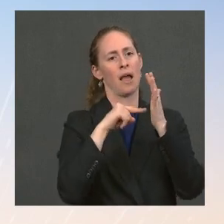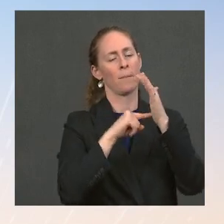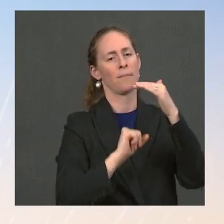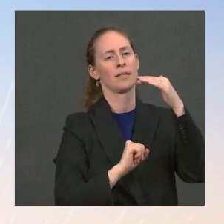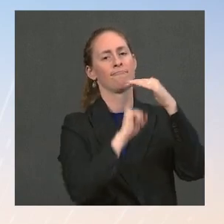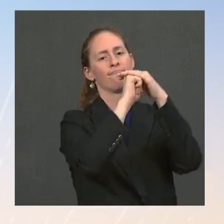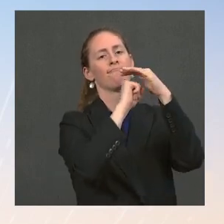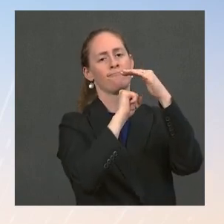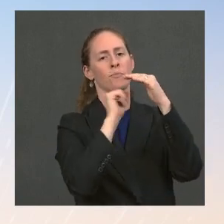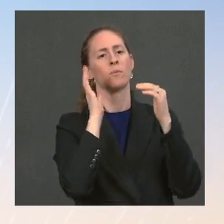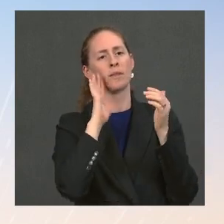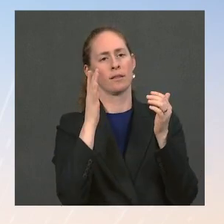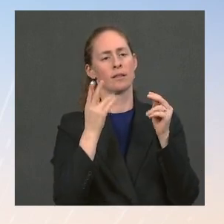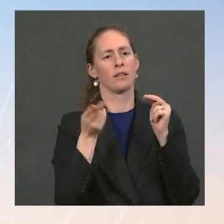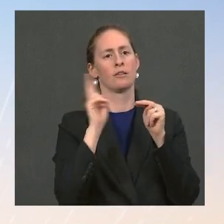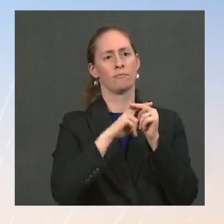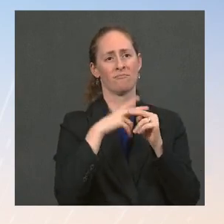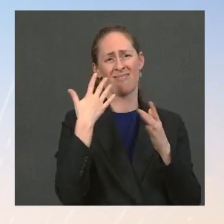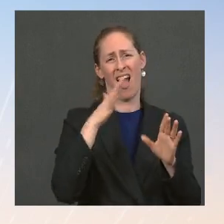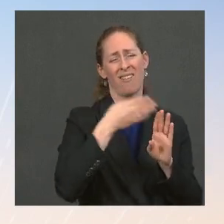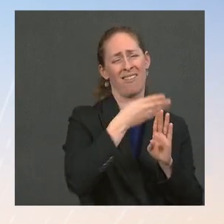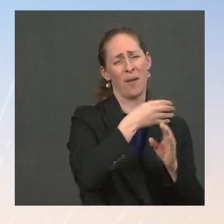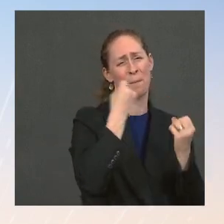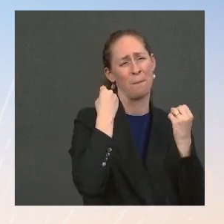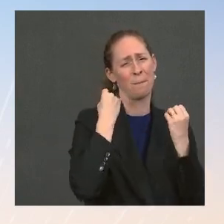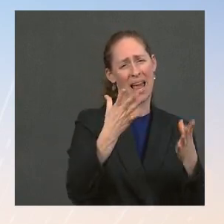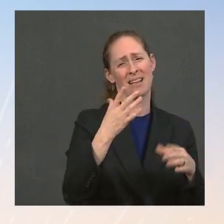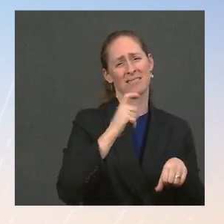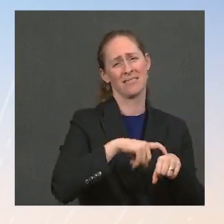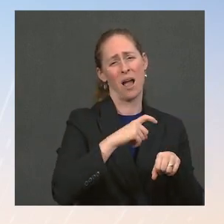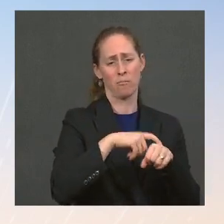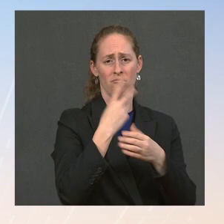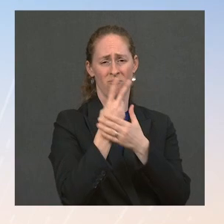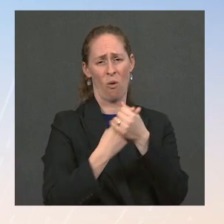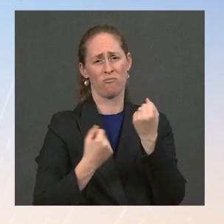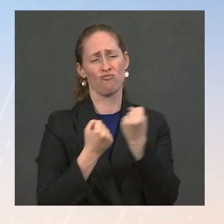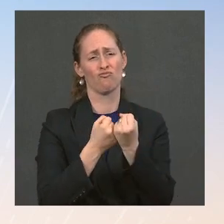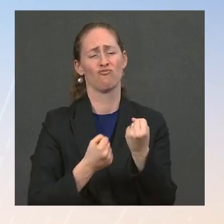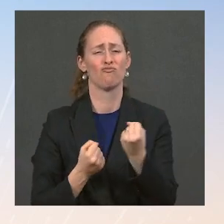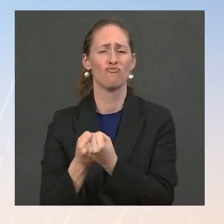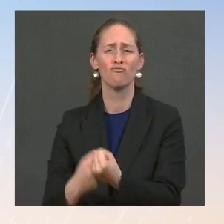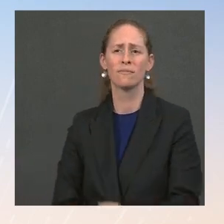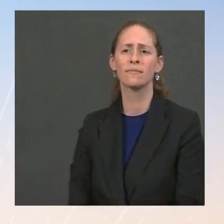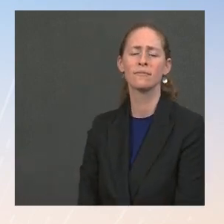The Press: And just one -- one last on that: Senate Majority Leader Chuck Schumer gave a speech after it passed.